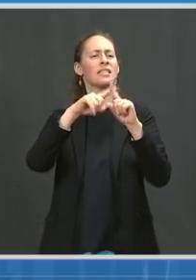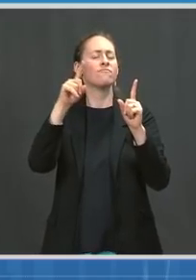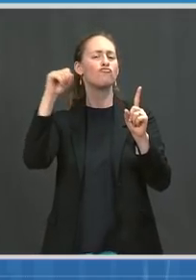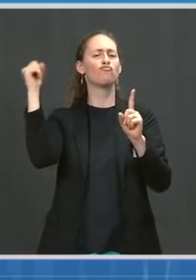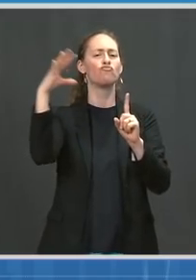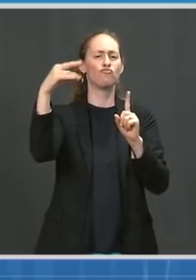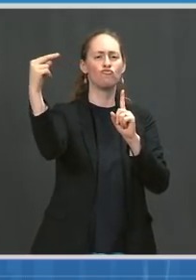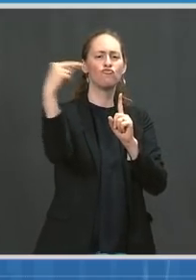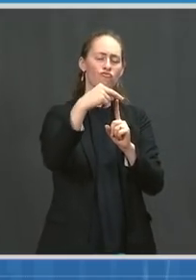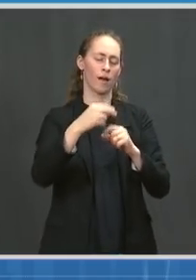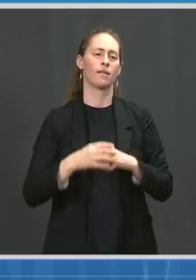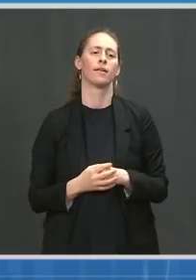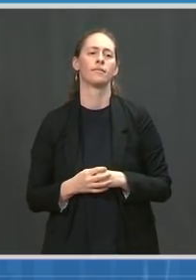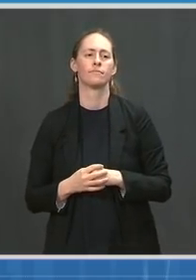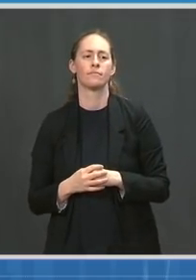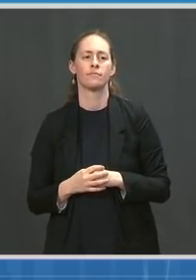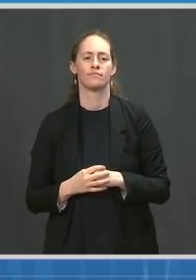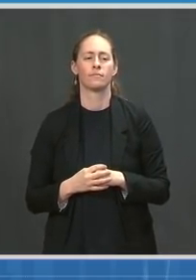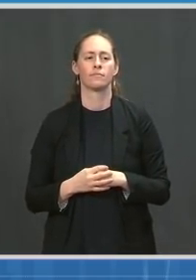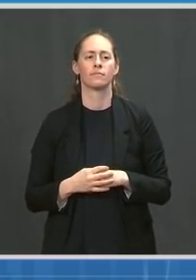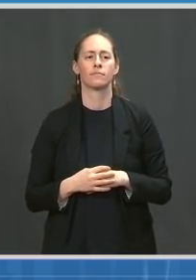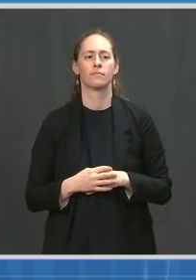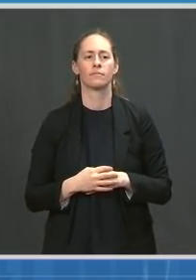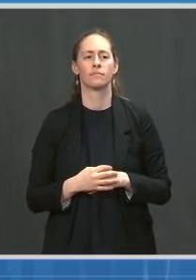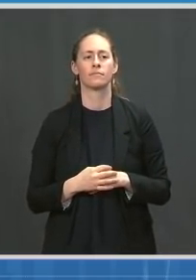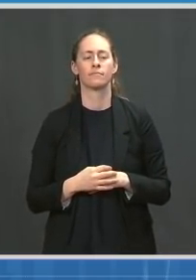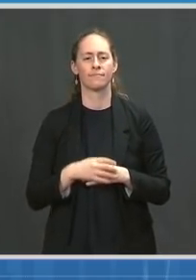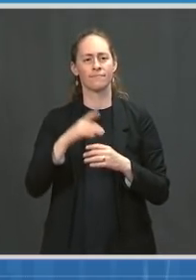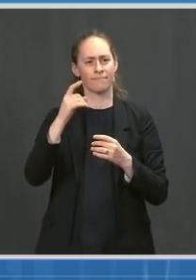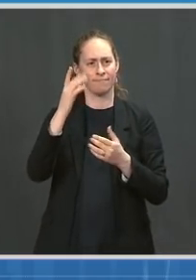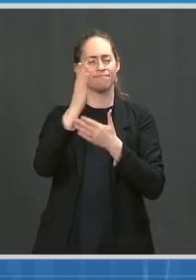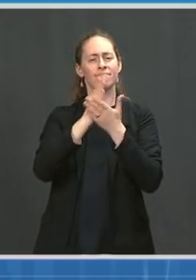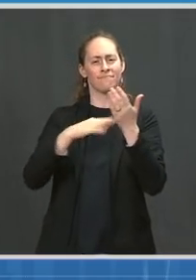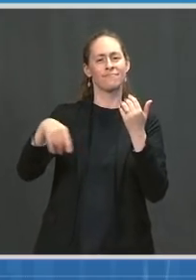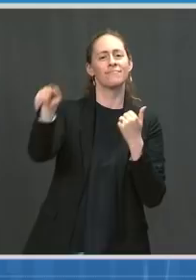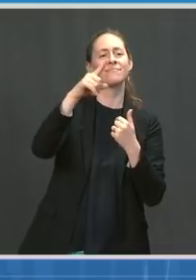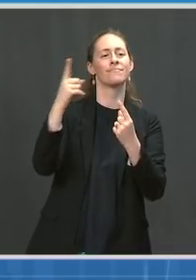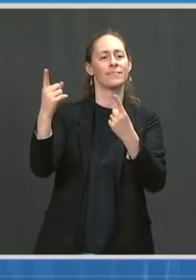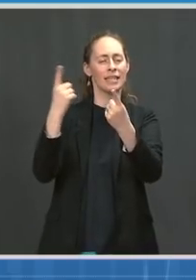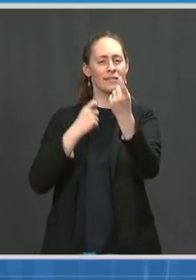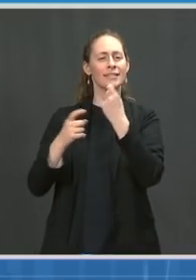that we have been questioned on fairly intensively over the last 24 hours,